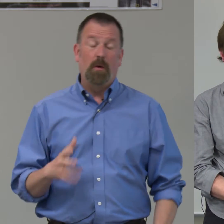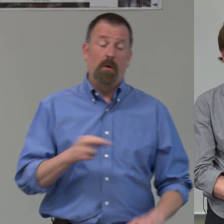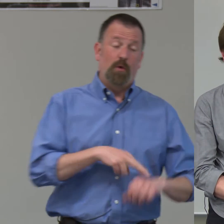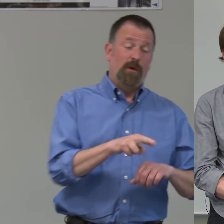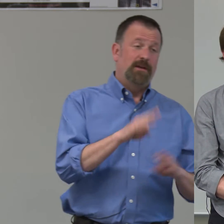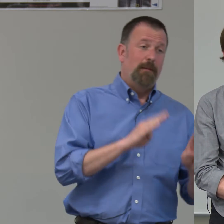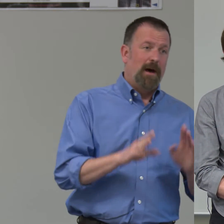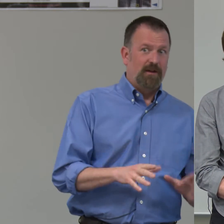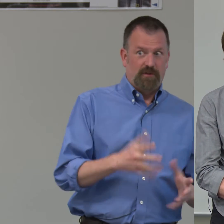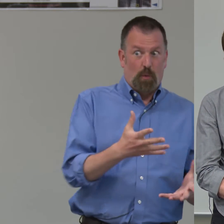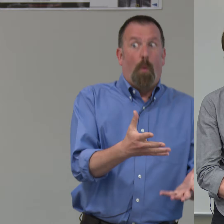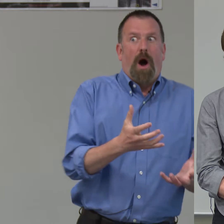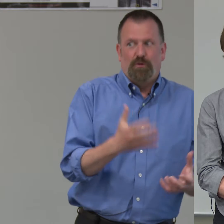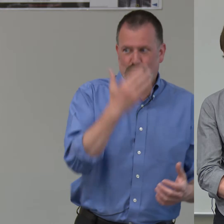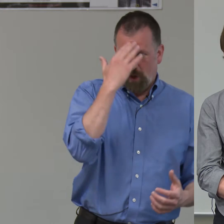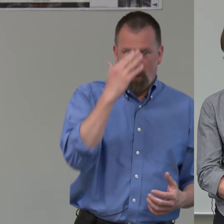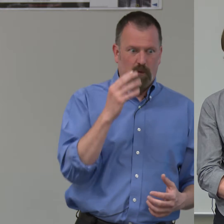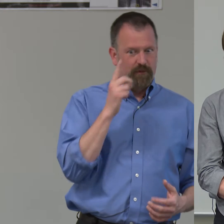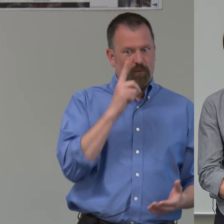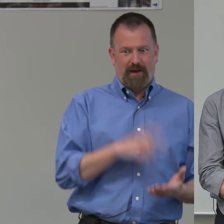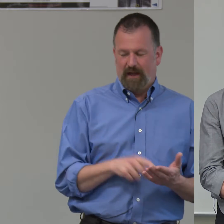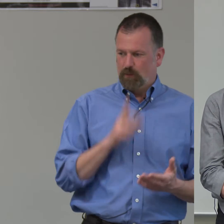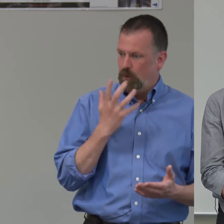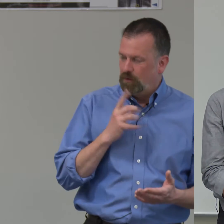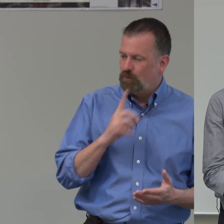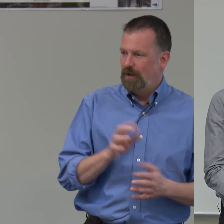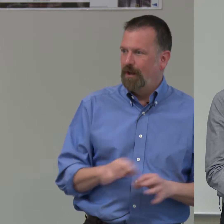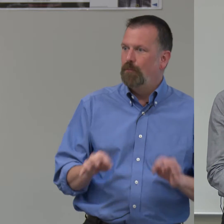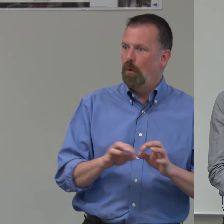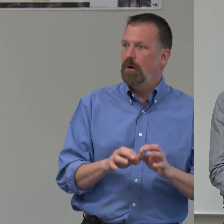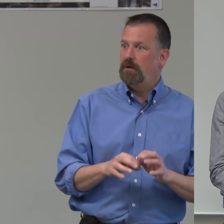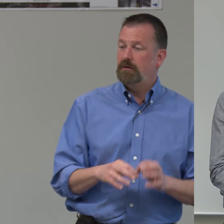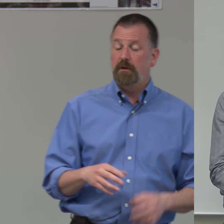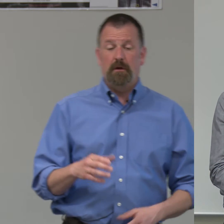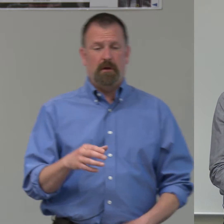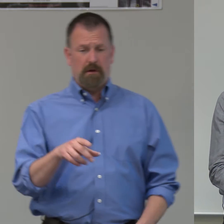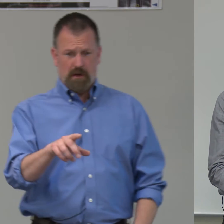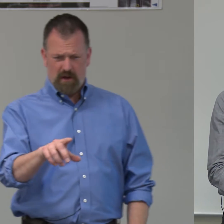because they realized the importance of this and they realized that some tumors responded